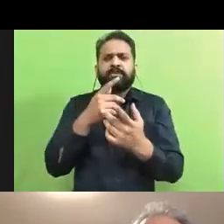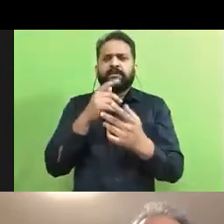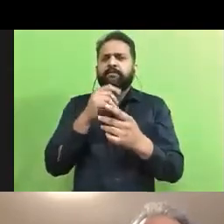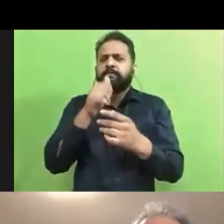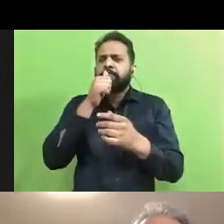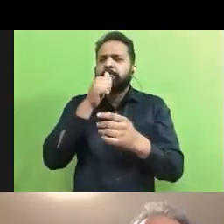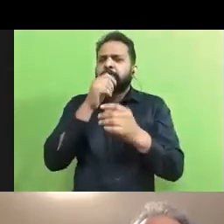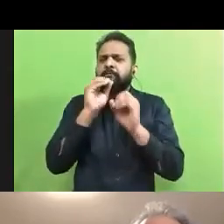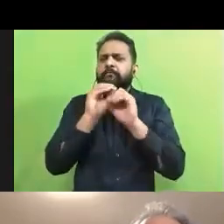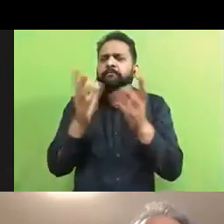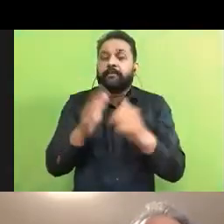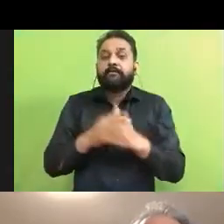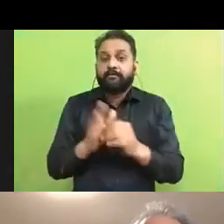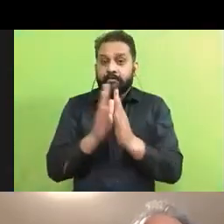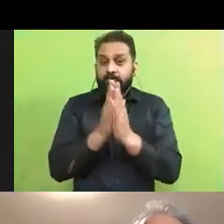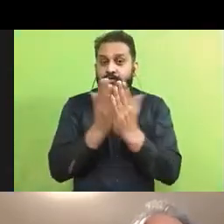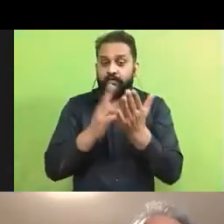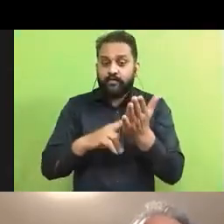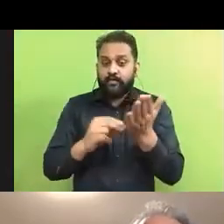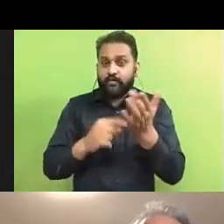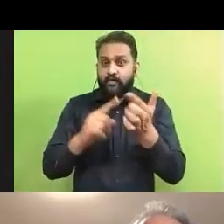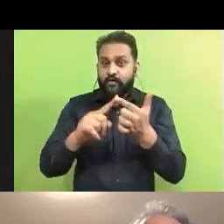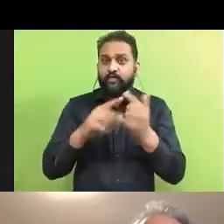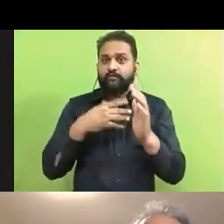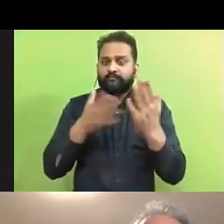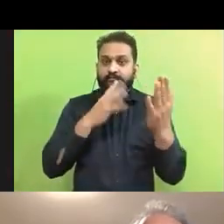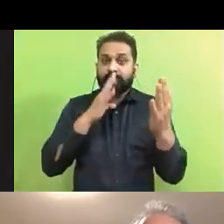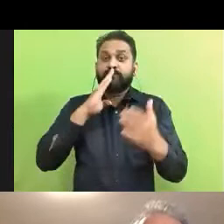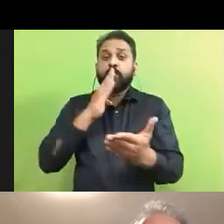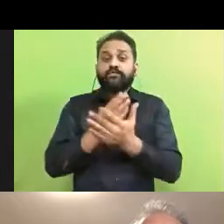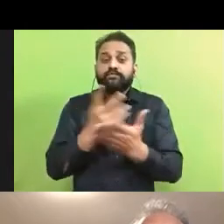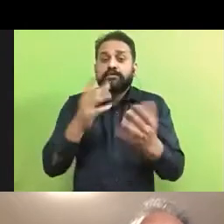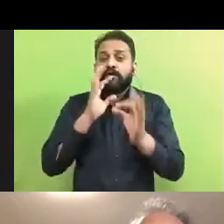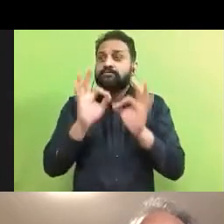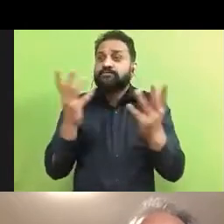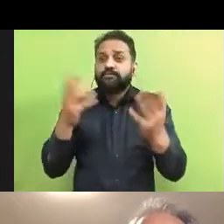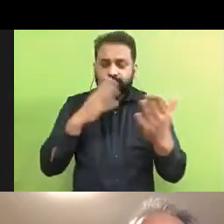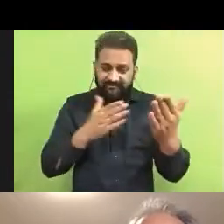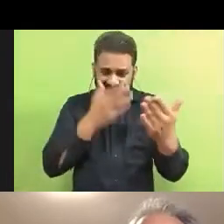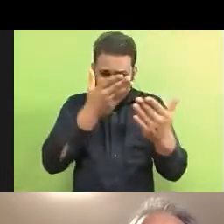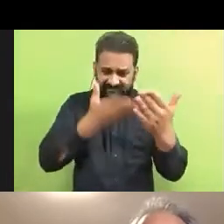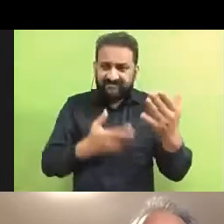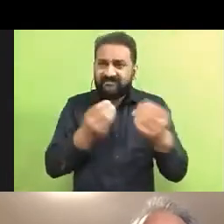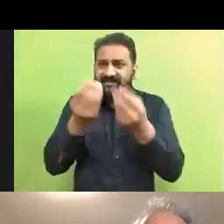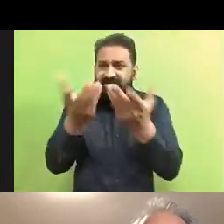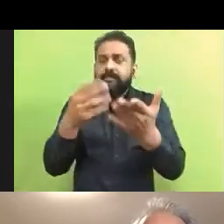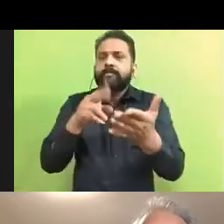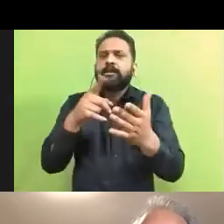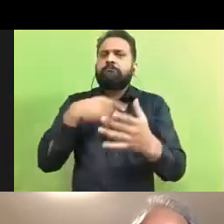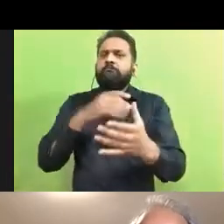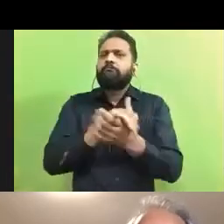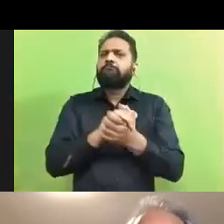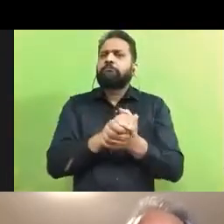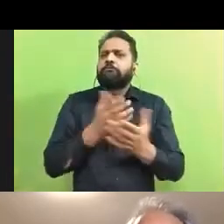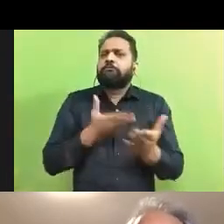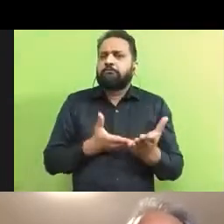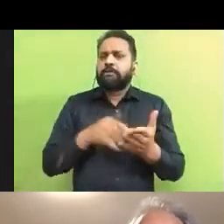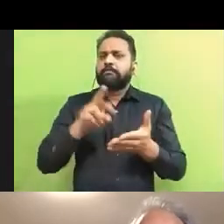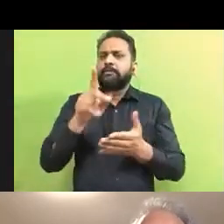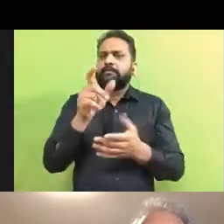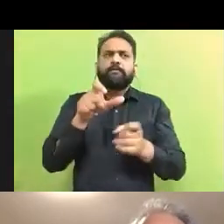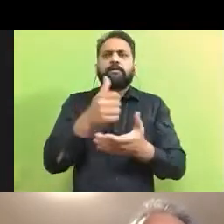problem the facts which are given to you they are your friends they are there to help you and these